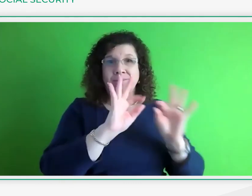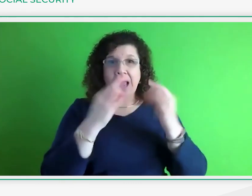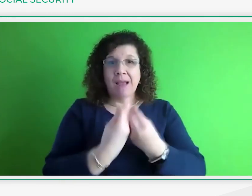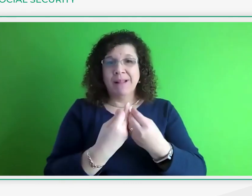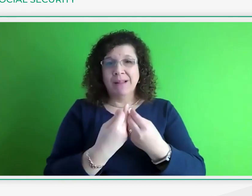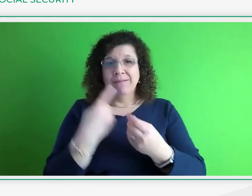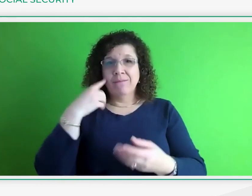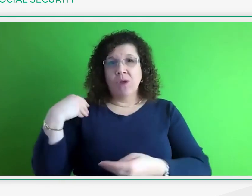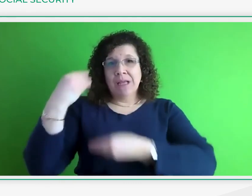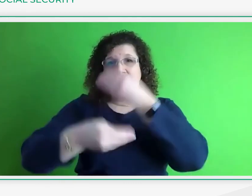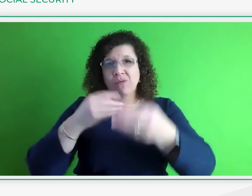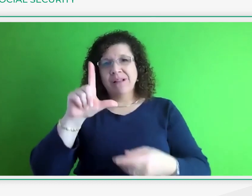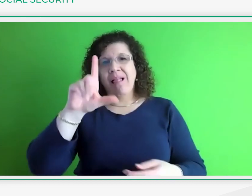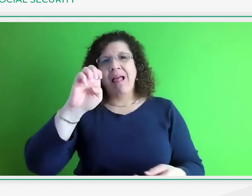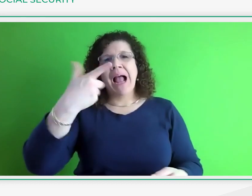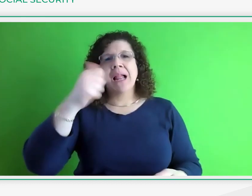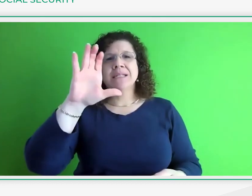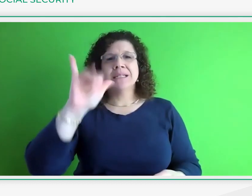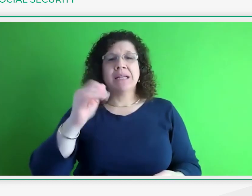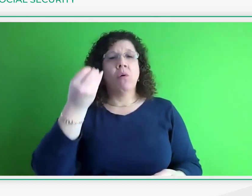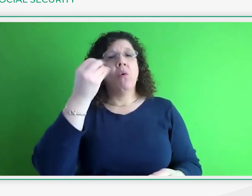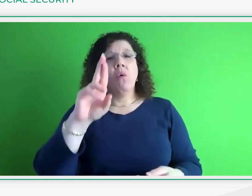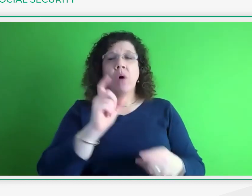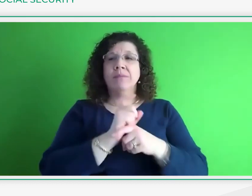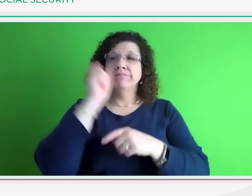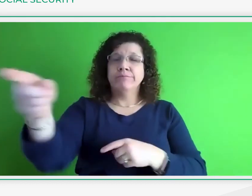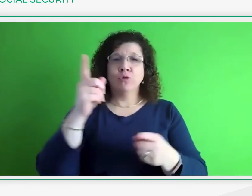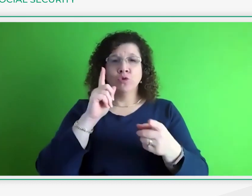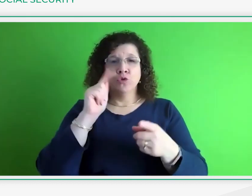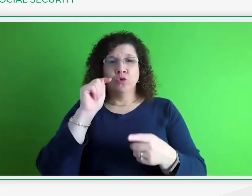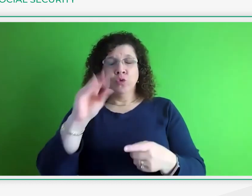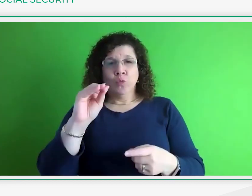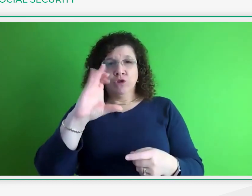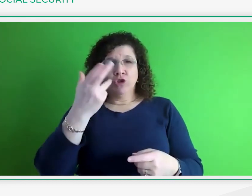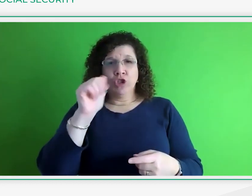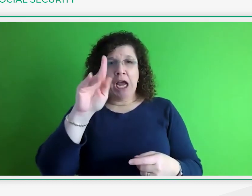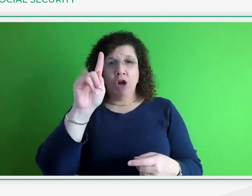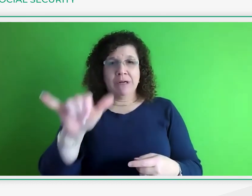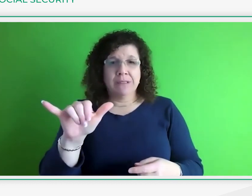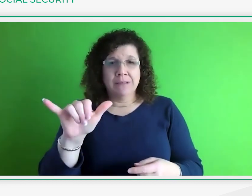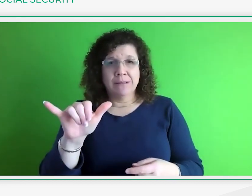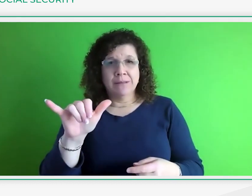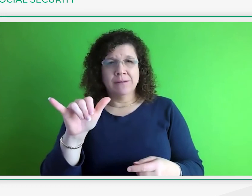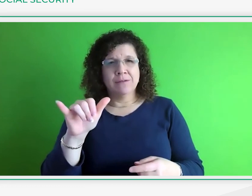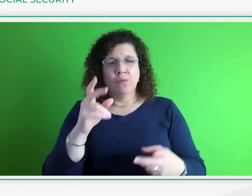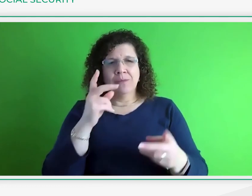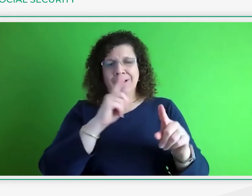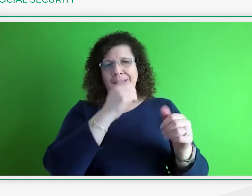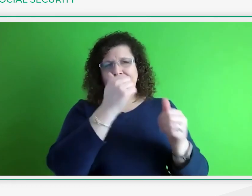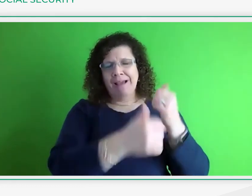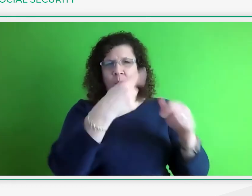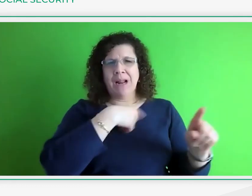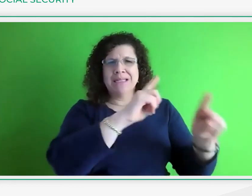So then, it can go to your family members, to be a legacy or to give that to charity.